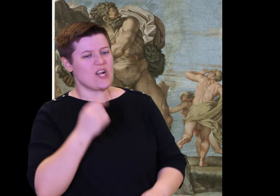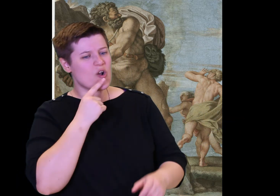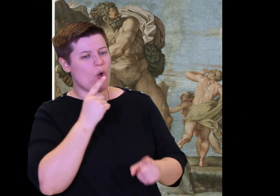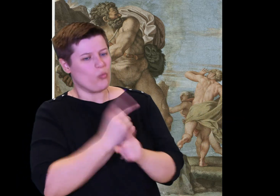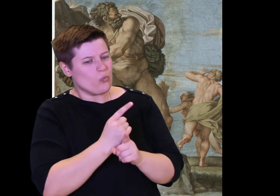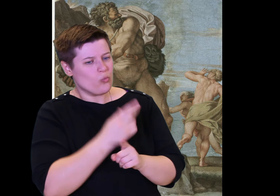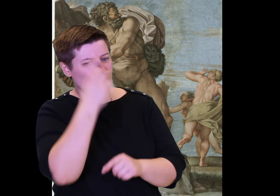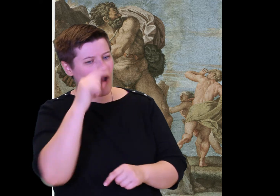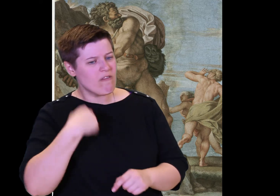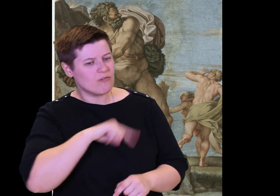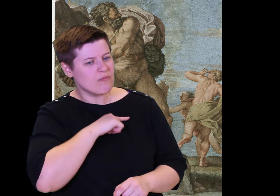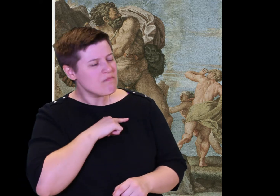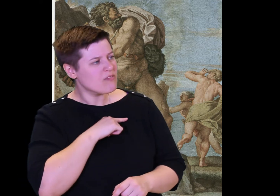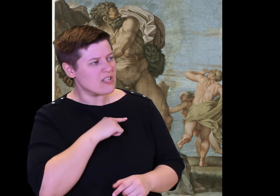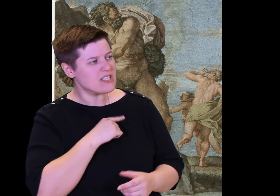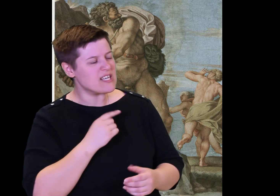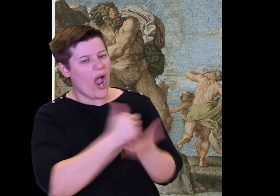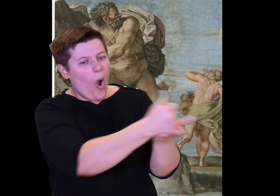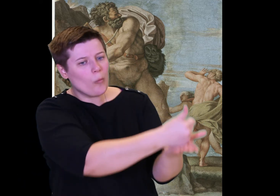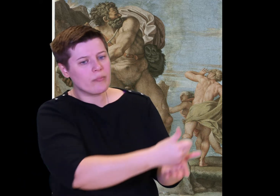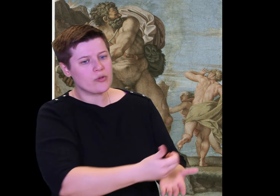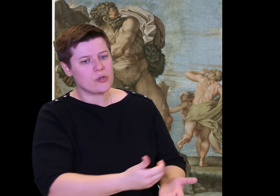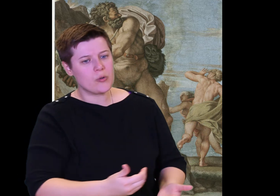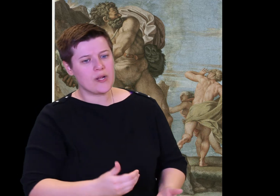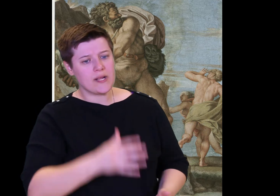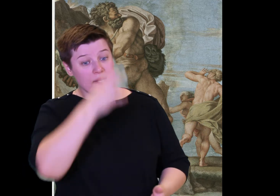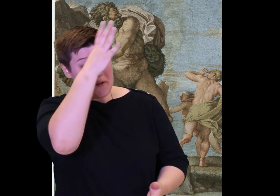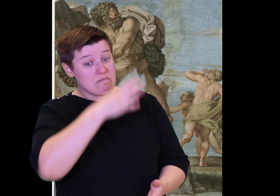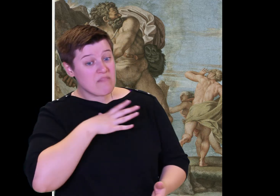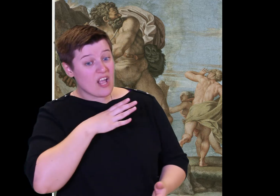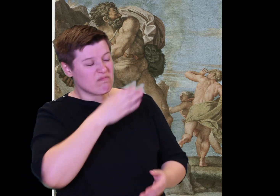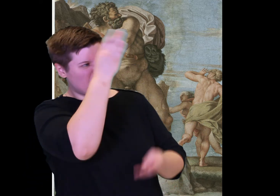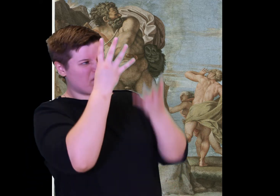I hoped these words would soften them, but they were silent.